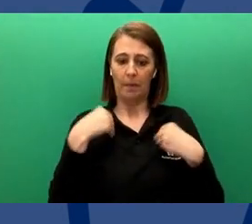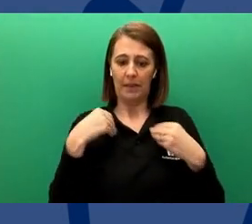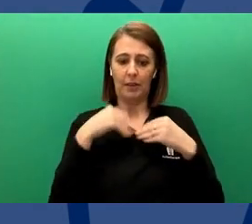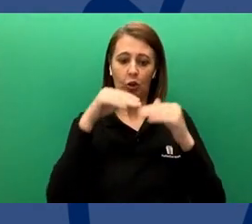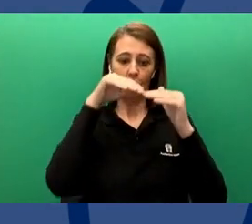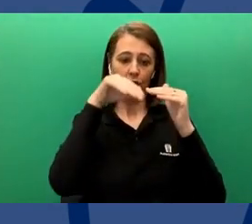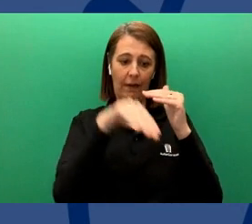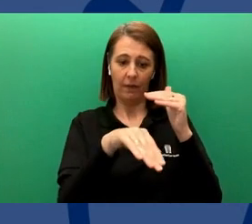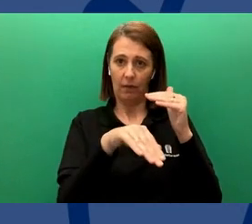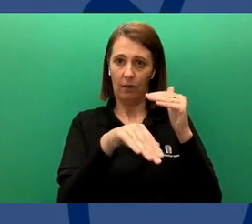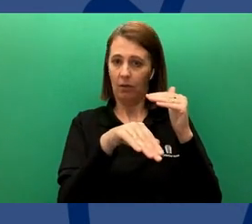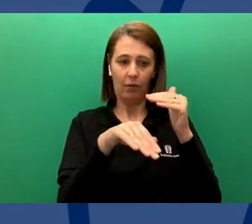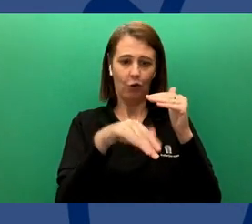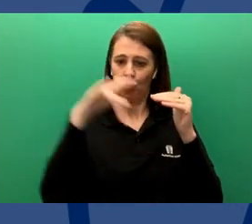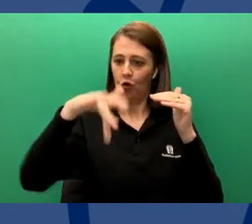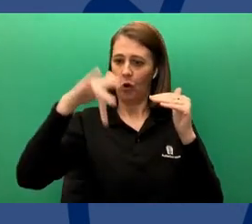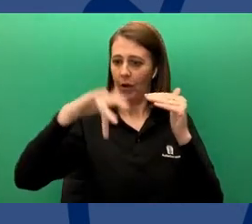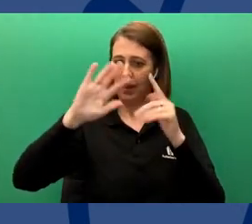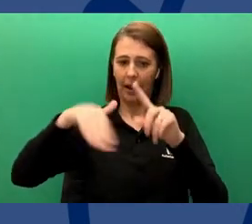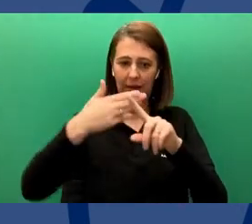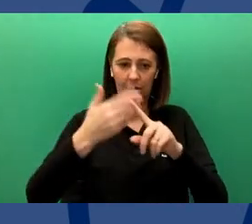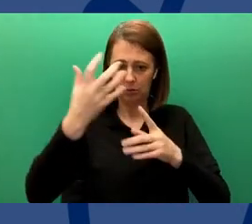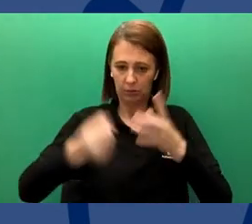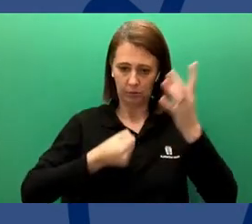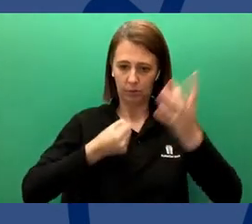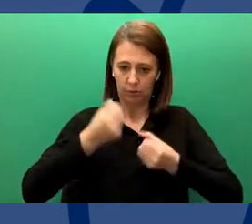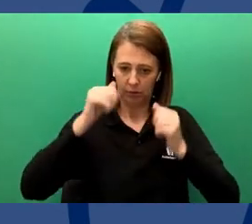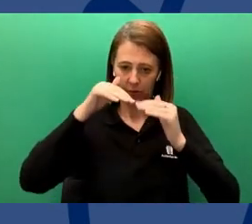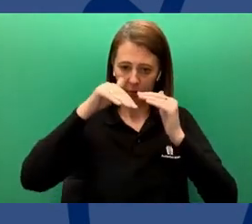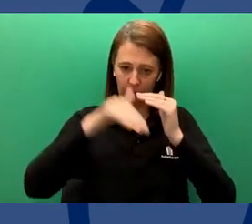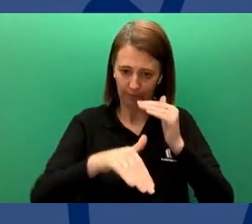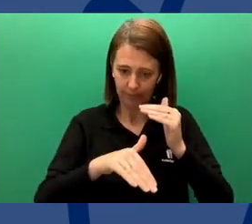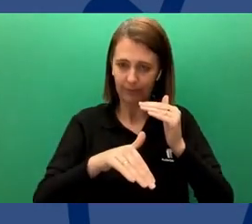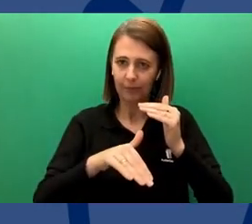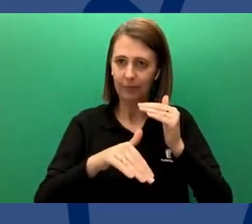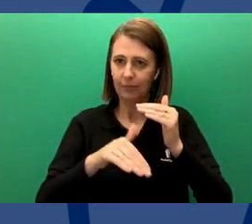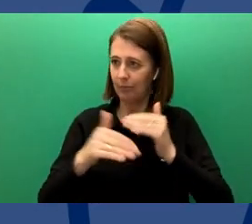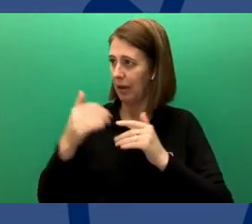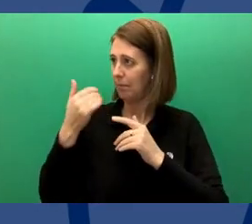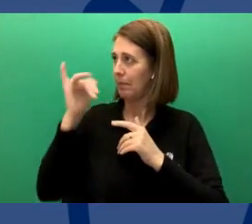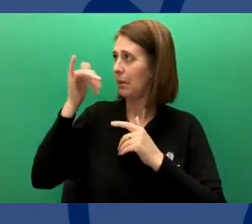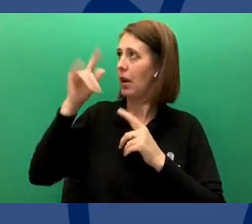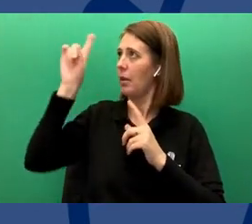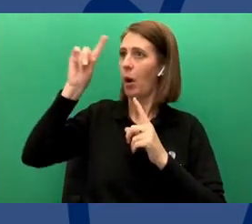cash revenue stops coming in. So the main difference between cash and accrual, as we